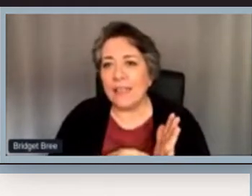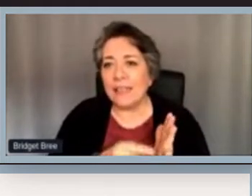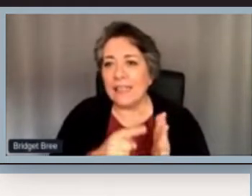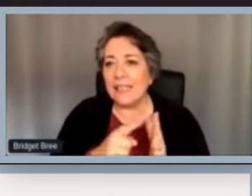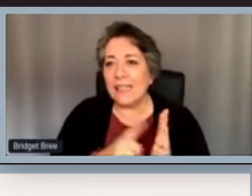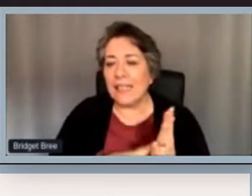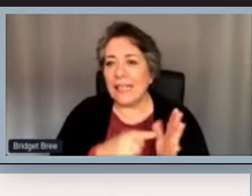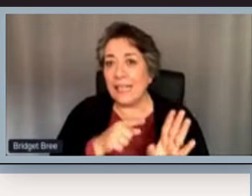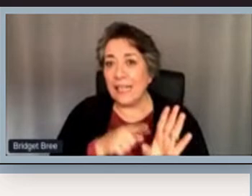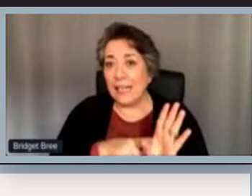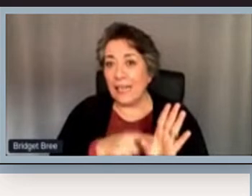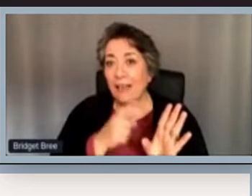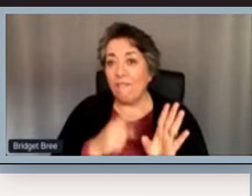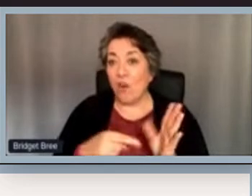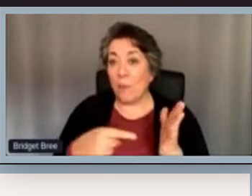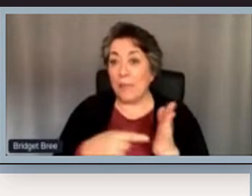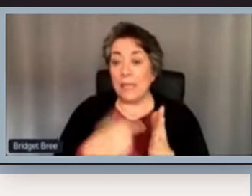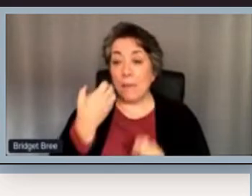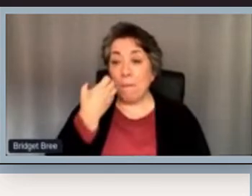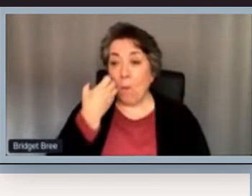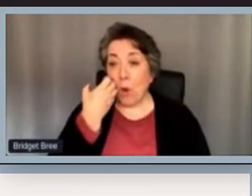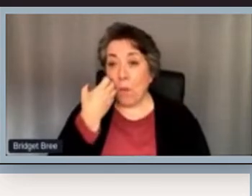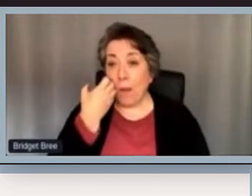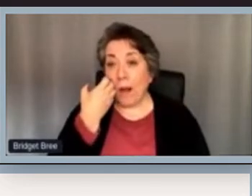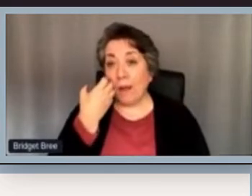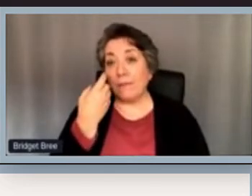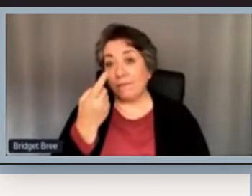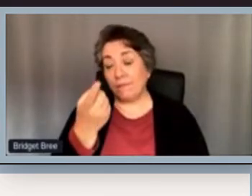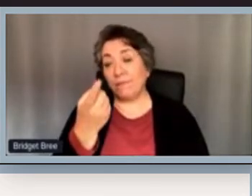used for user stories and in behaviour driven development.